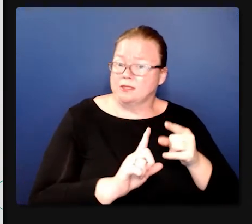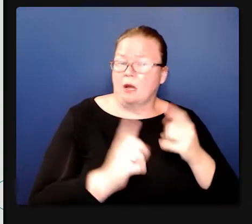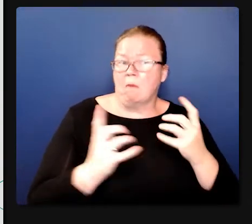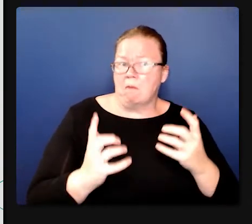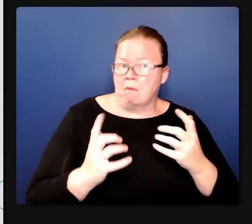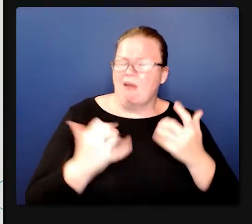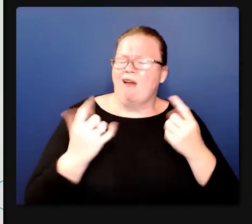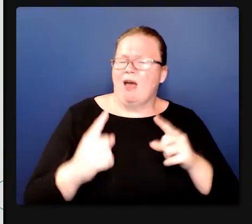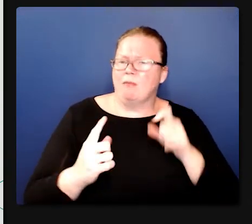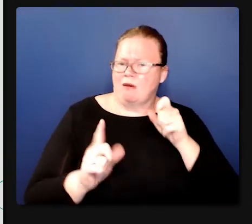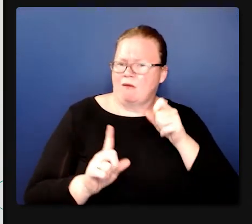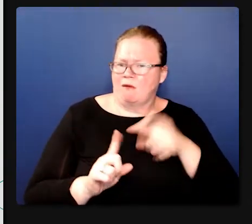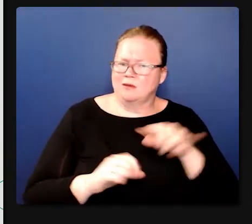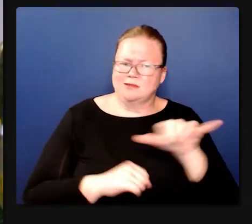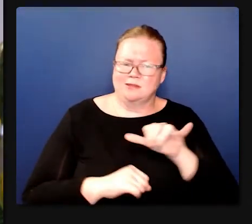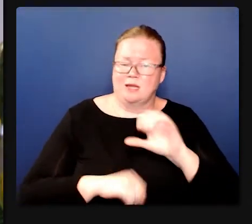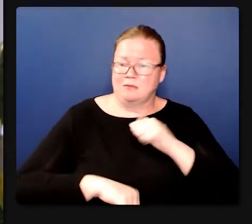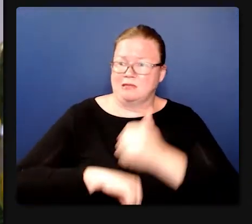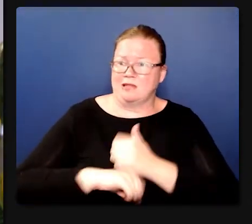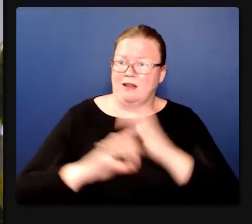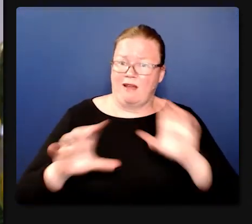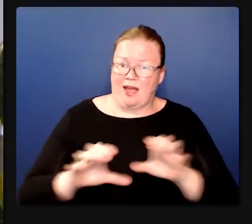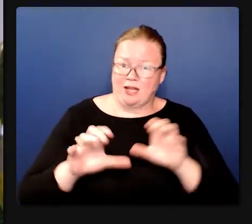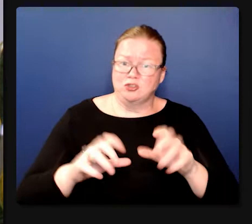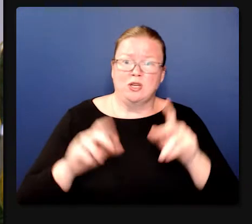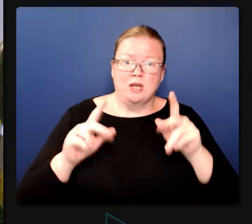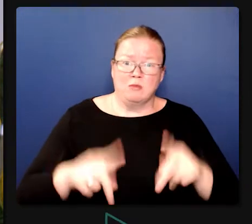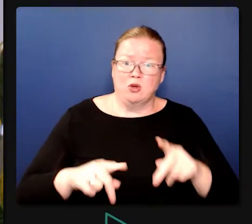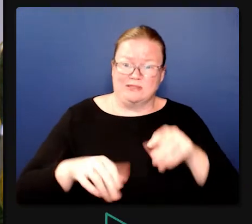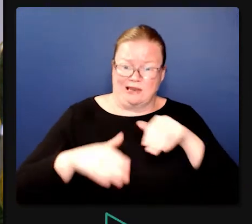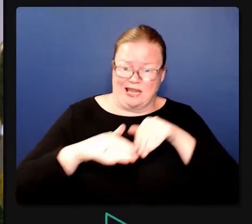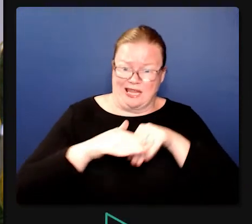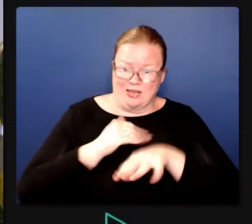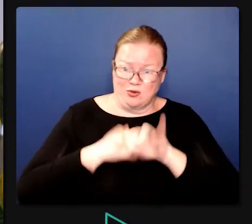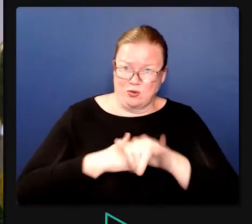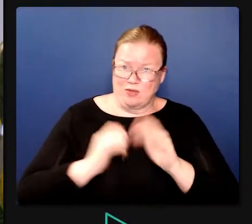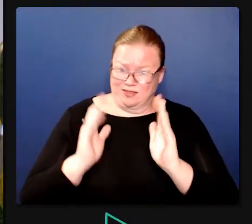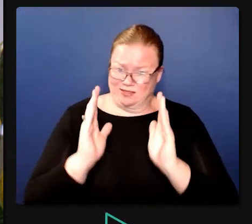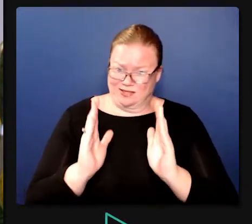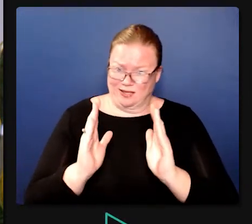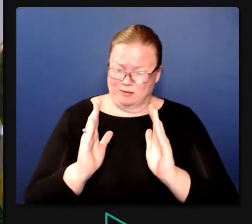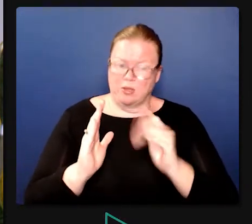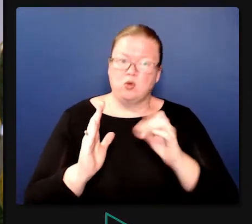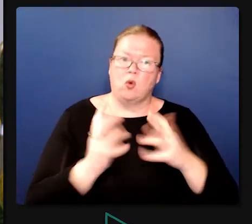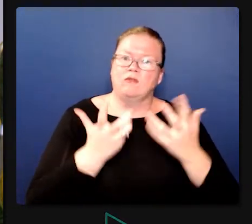You can then trigger the same set of actions when a player gets into the segments or gets out of the segments.